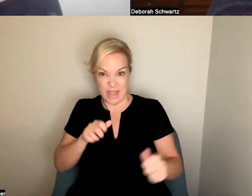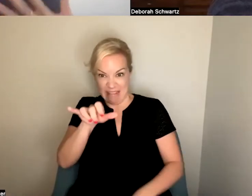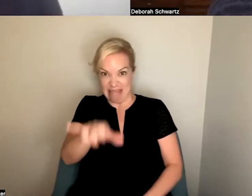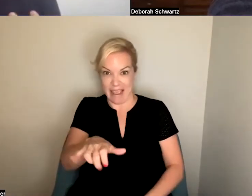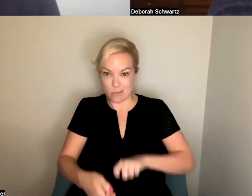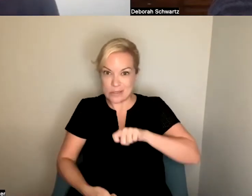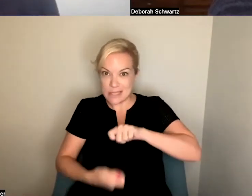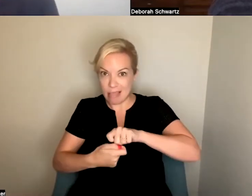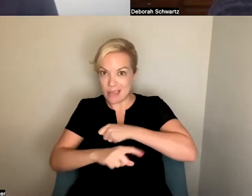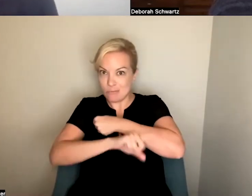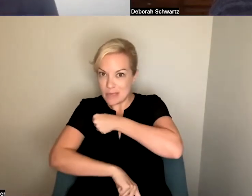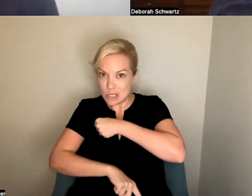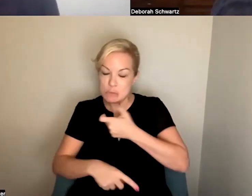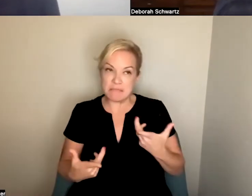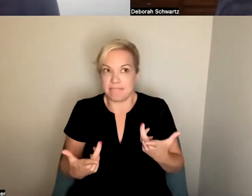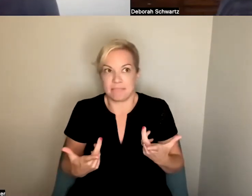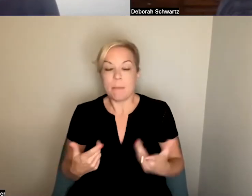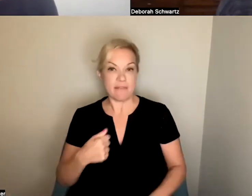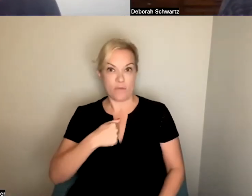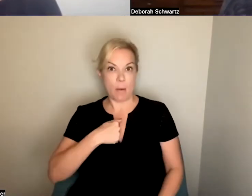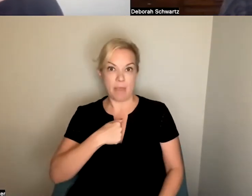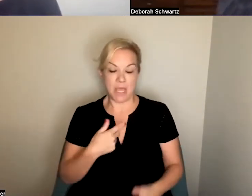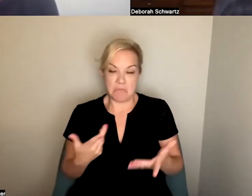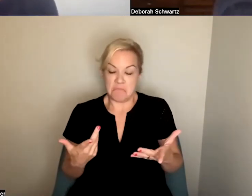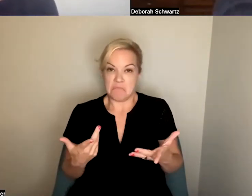because from my end like, from my position, I'm just like, well, management could not retaliate,